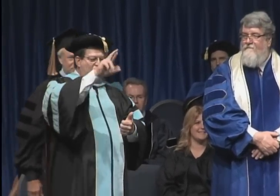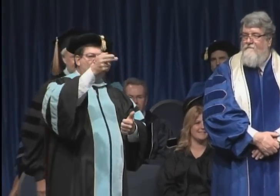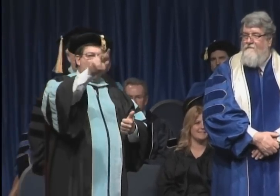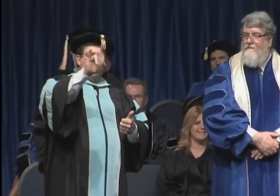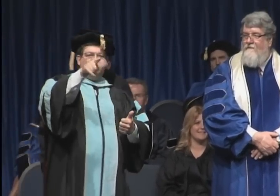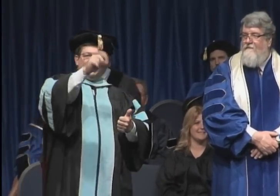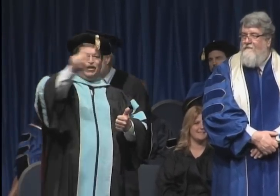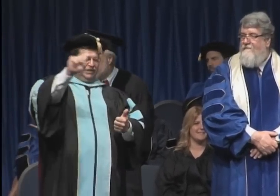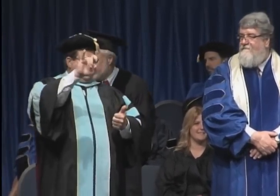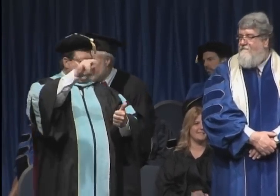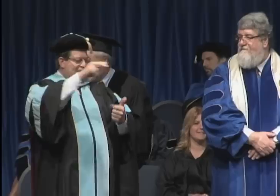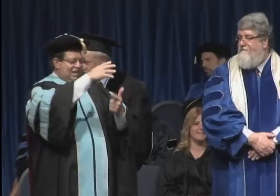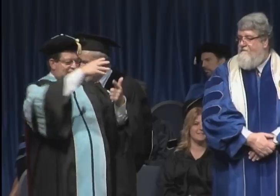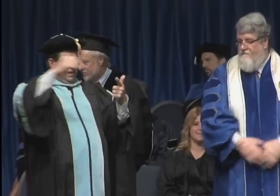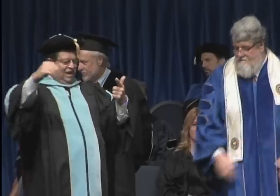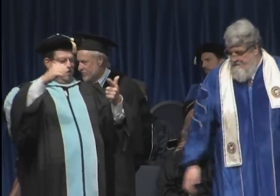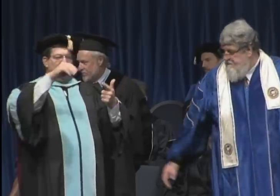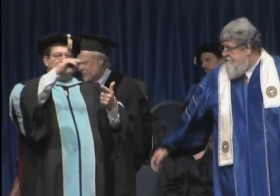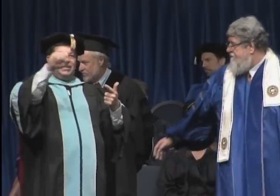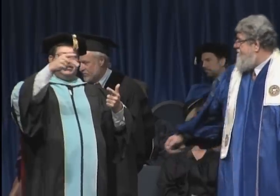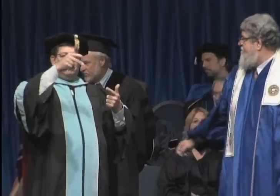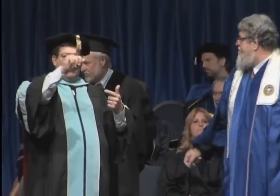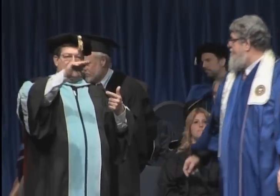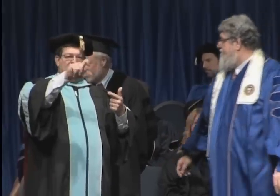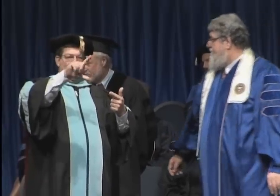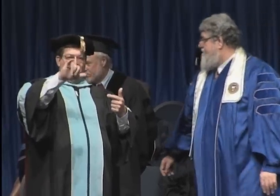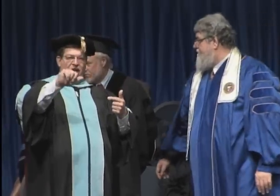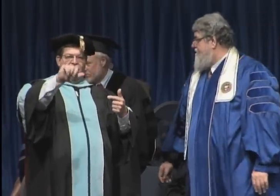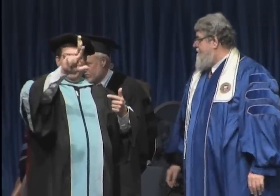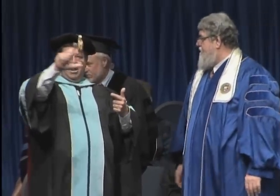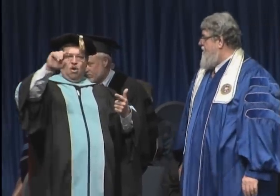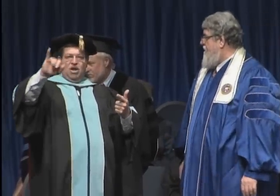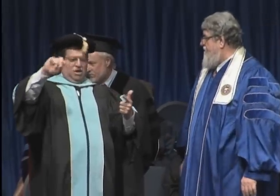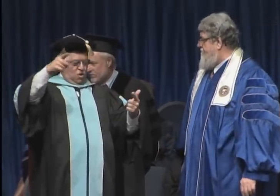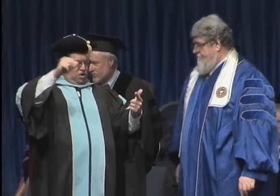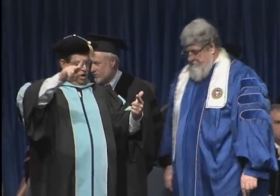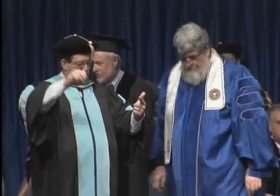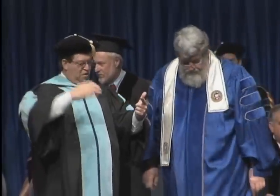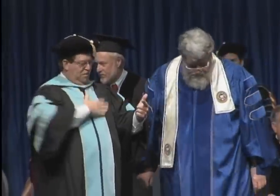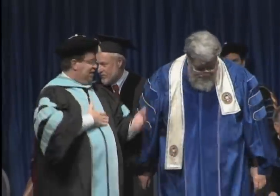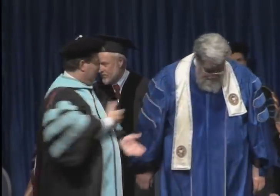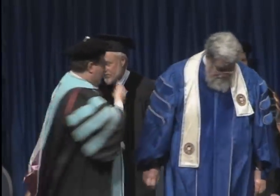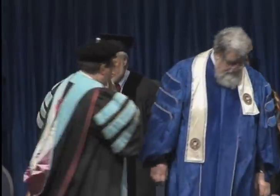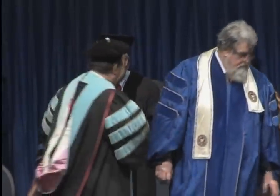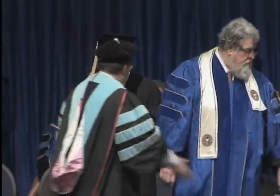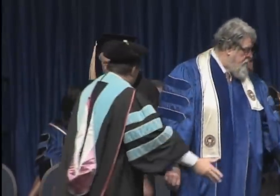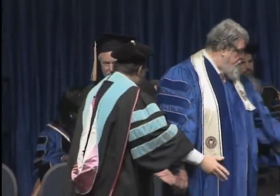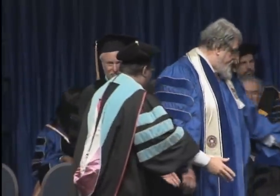Dr. Harvey Goodstein and Ms. Pamela Lloyd-Ogoke, please come forward.